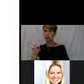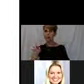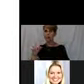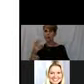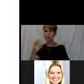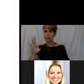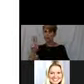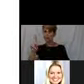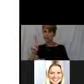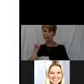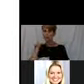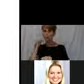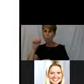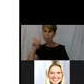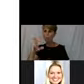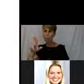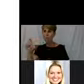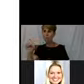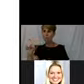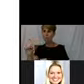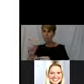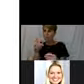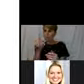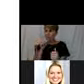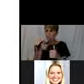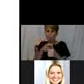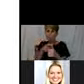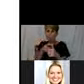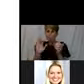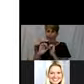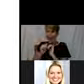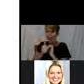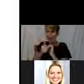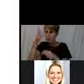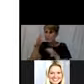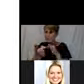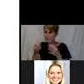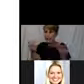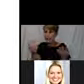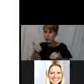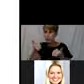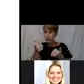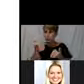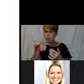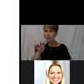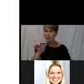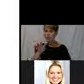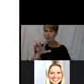So who was going to be first? How were we going to decide that. And a strategy, a street strategy